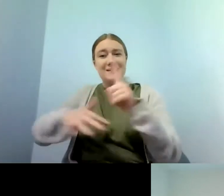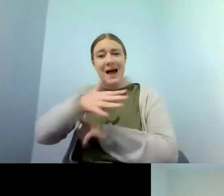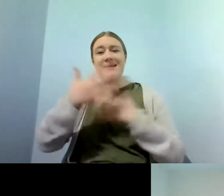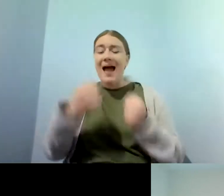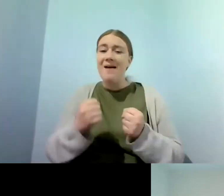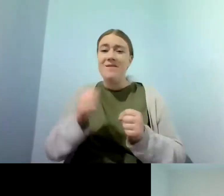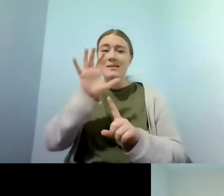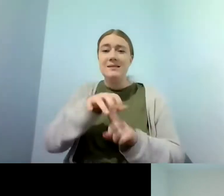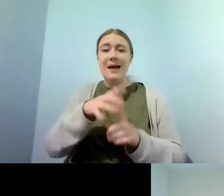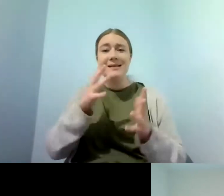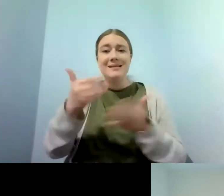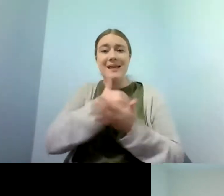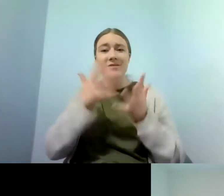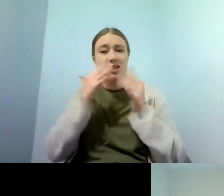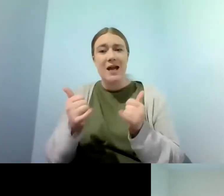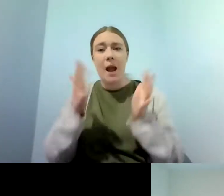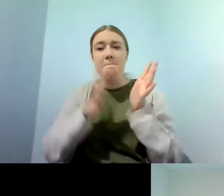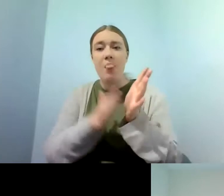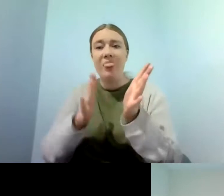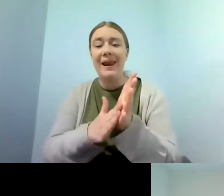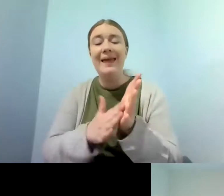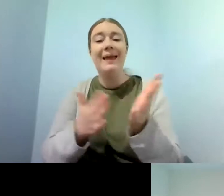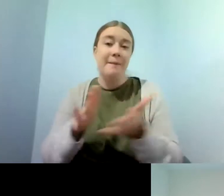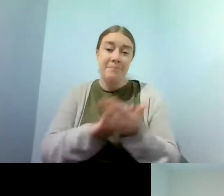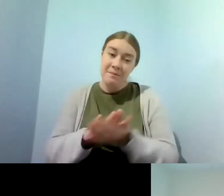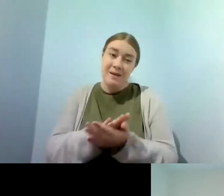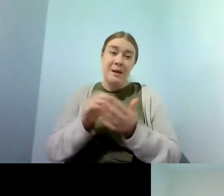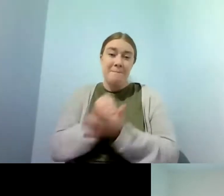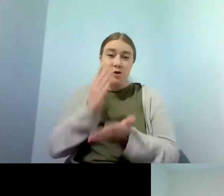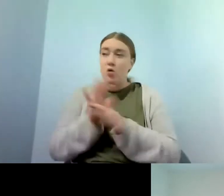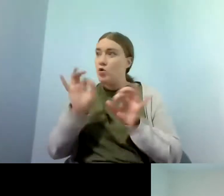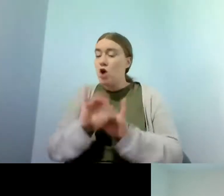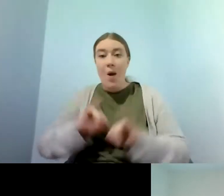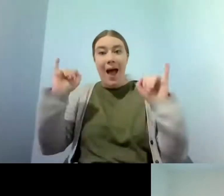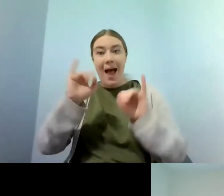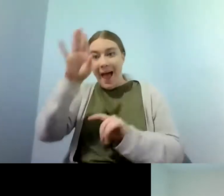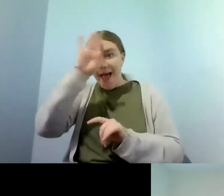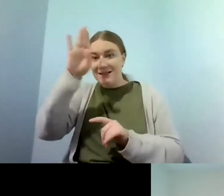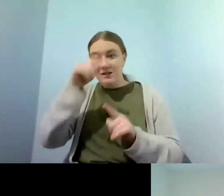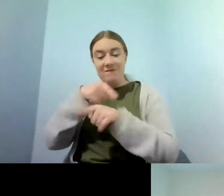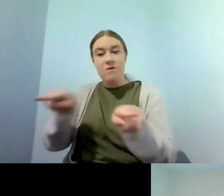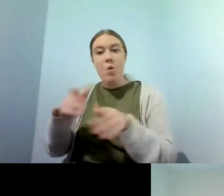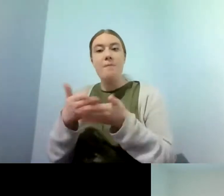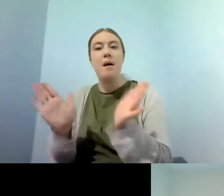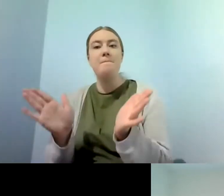a monthly basis to make sure there's no um major hazards for for members of the public so it's yeah